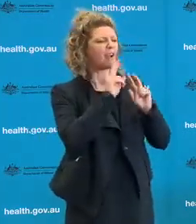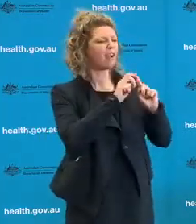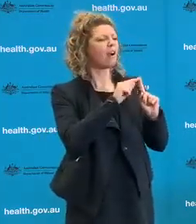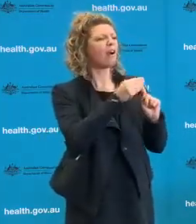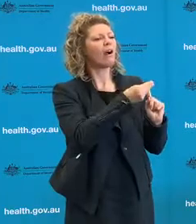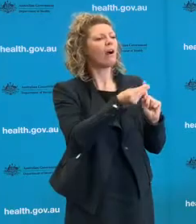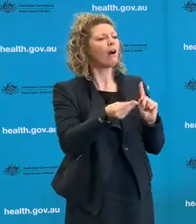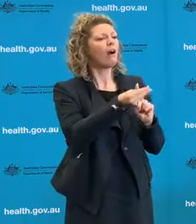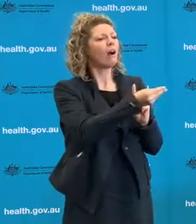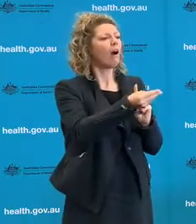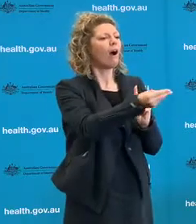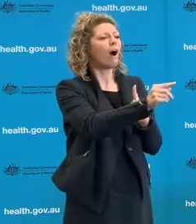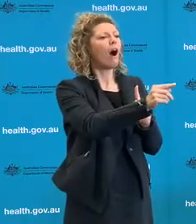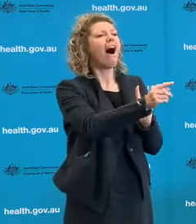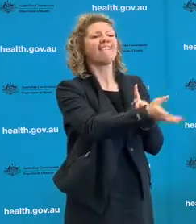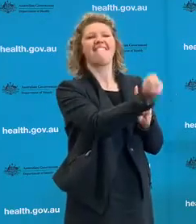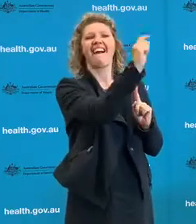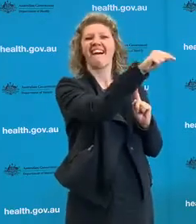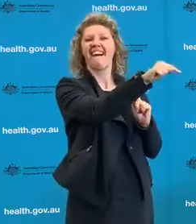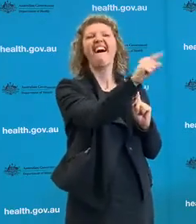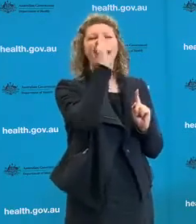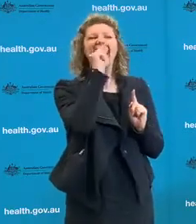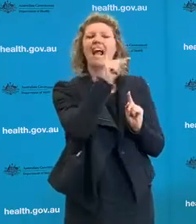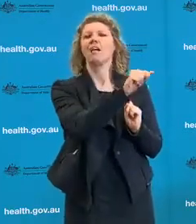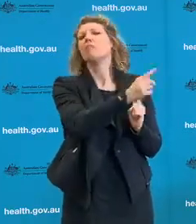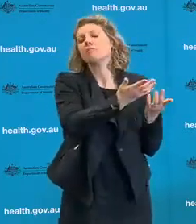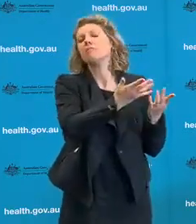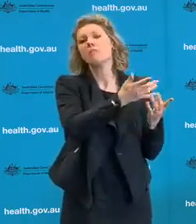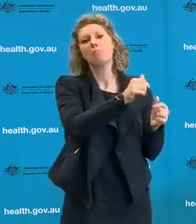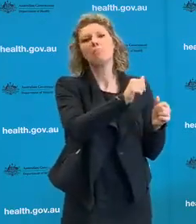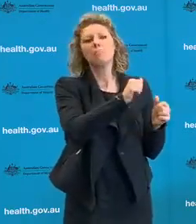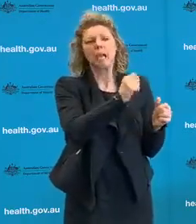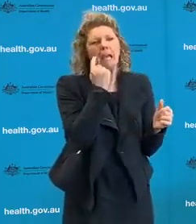work out the chains of transmission and you can look at the example of